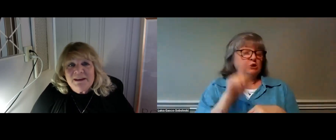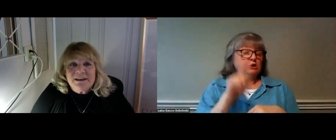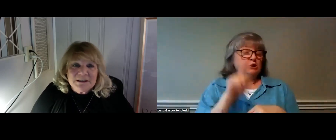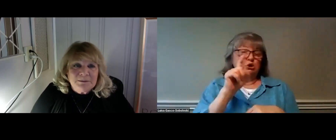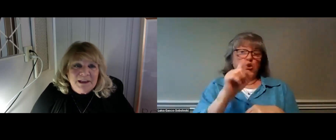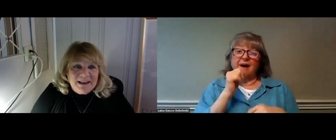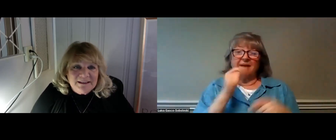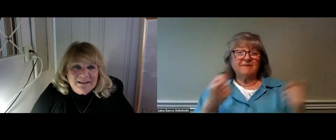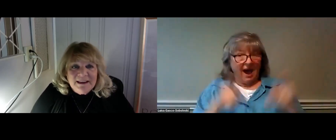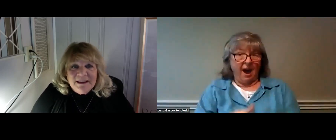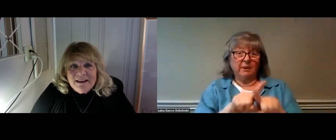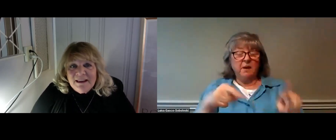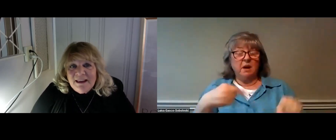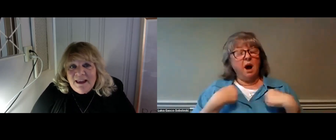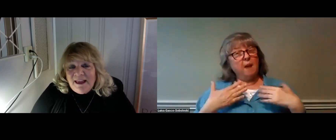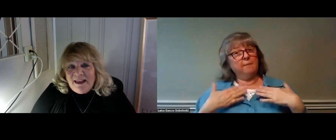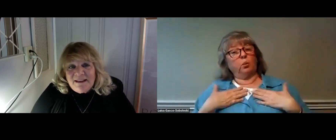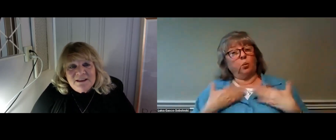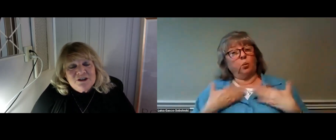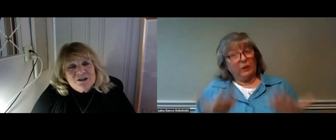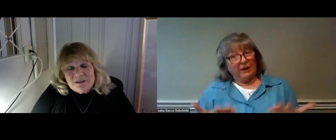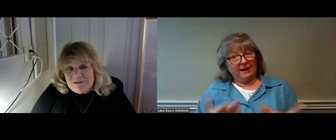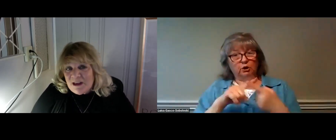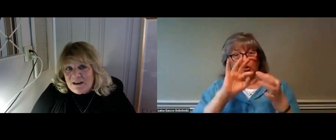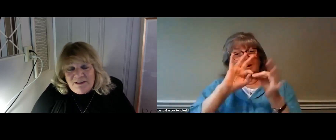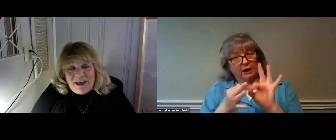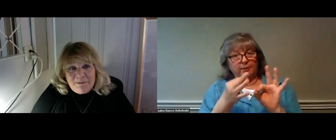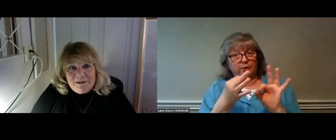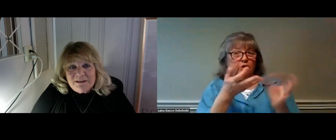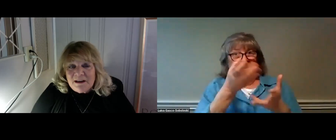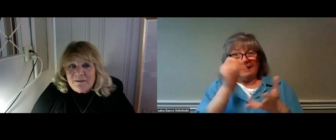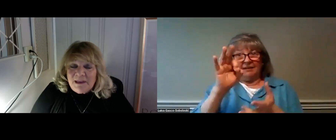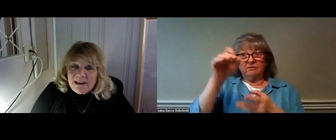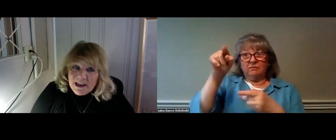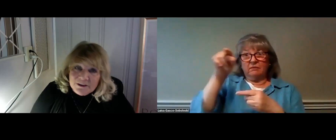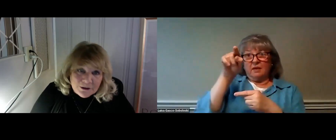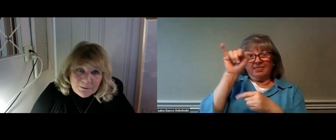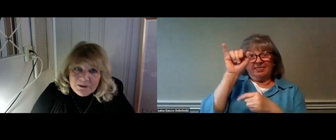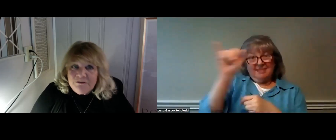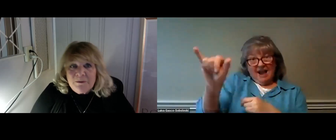and explained and this should have not have happened and I interpreted for my